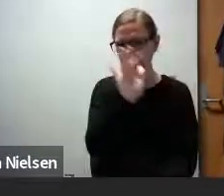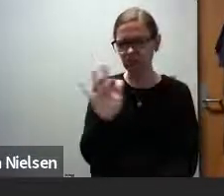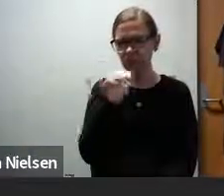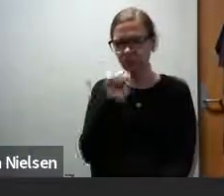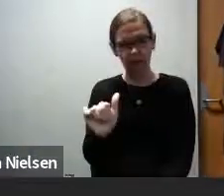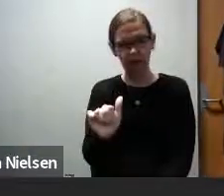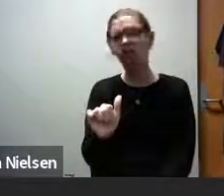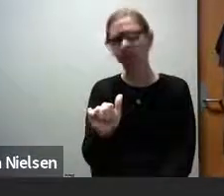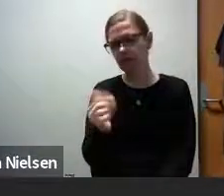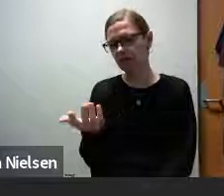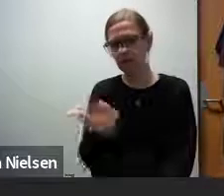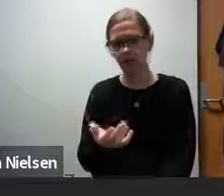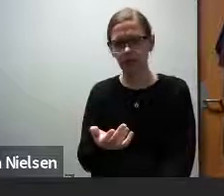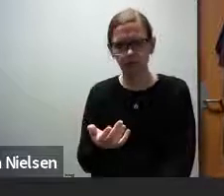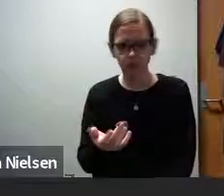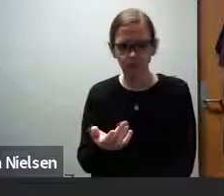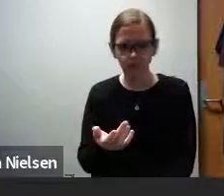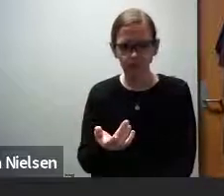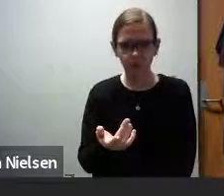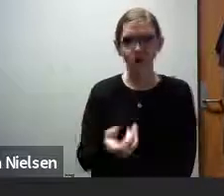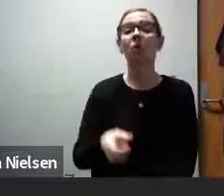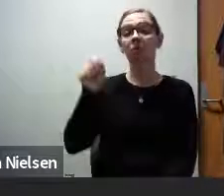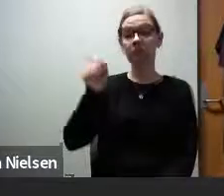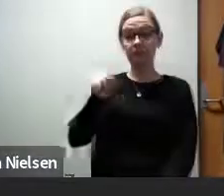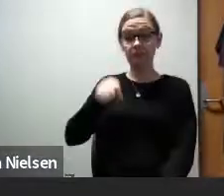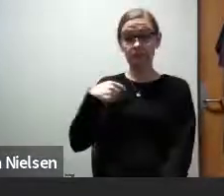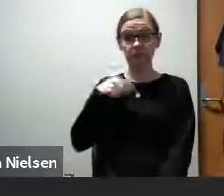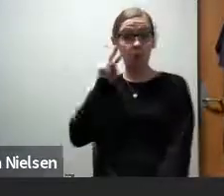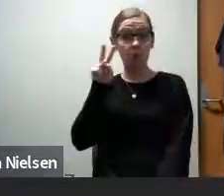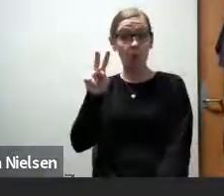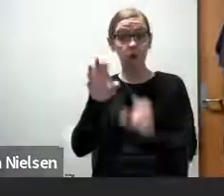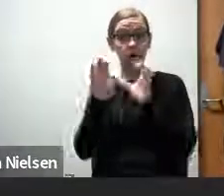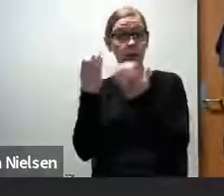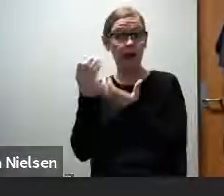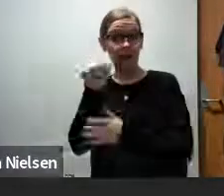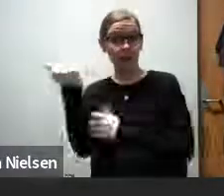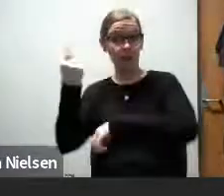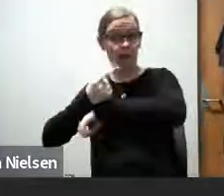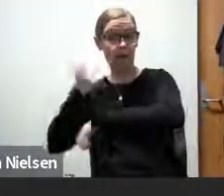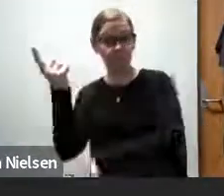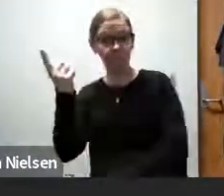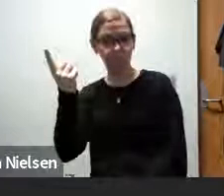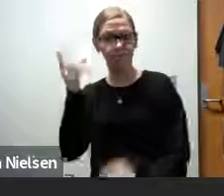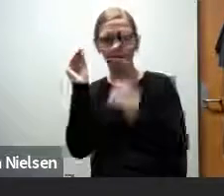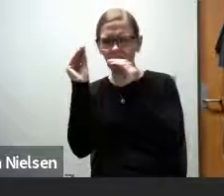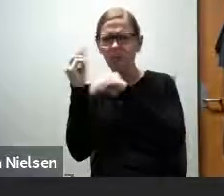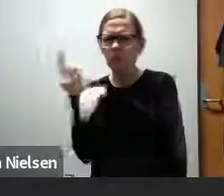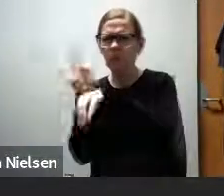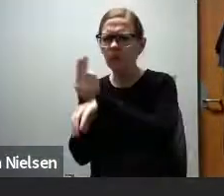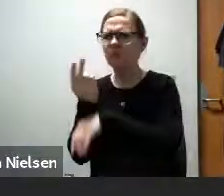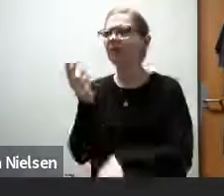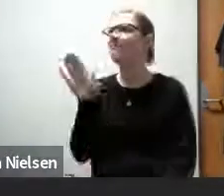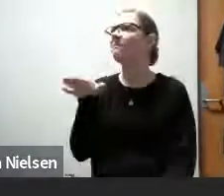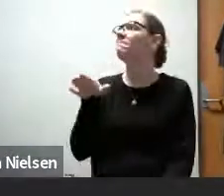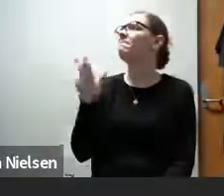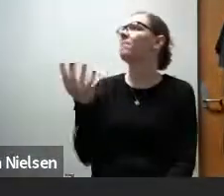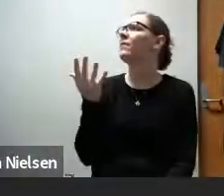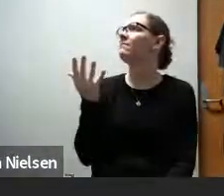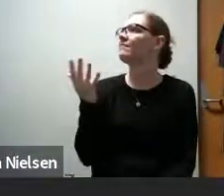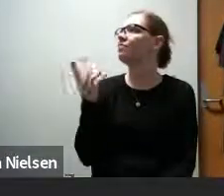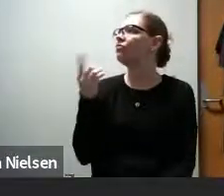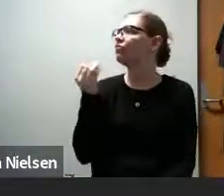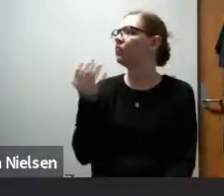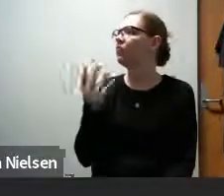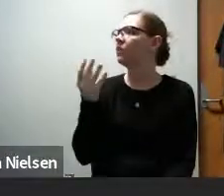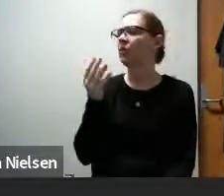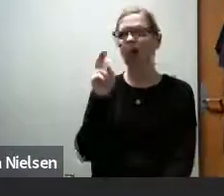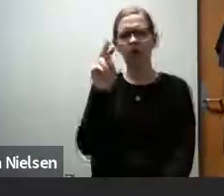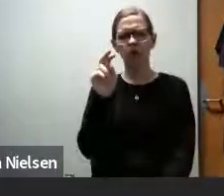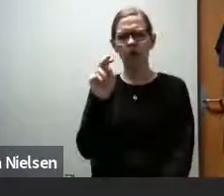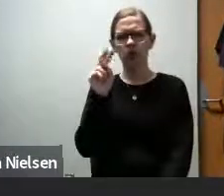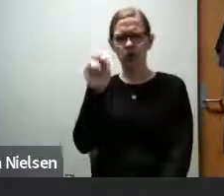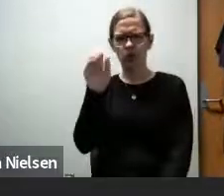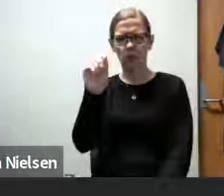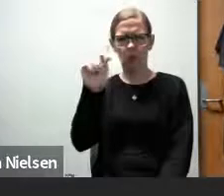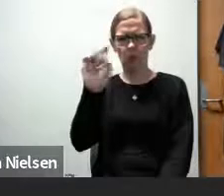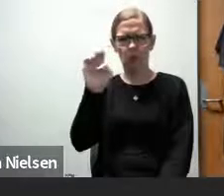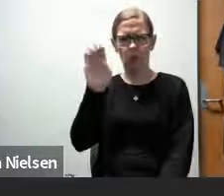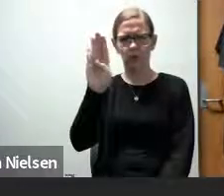Yes, so I watched the class the other day, and the teacher was using. Oh gosh, she told me what it was, it was some kind of notebook type app on the iPad and it was awesome.